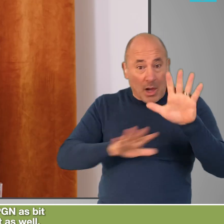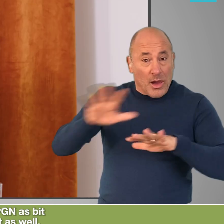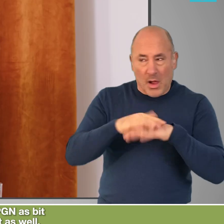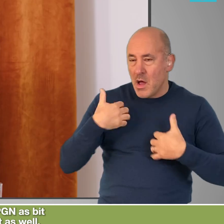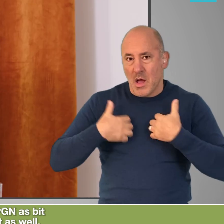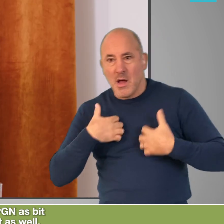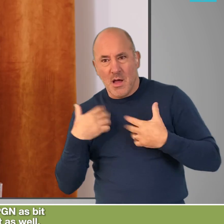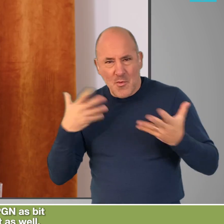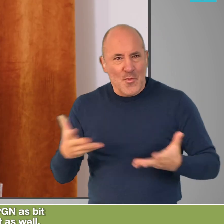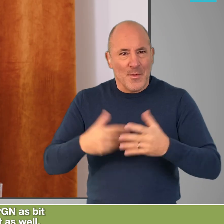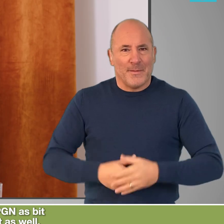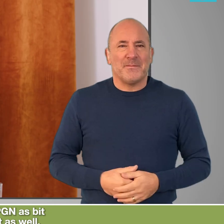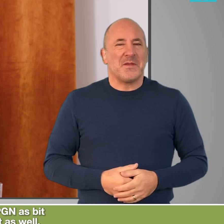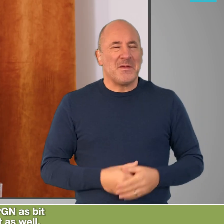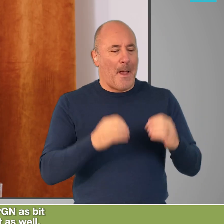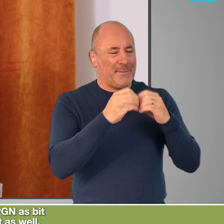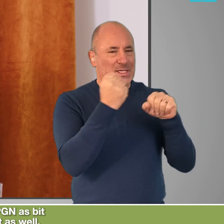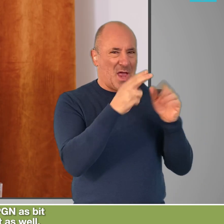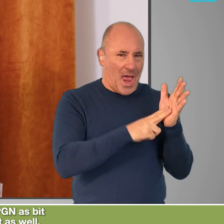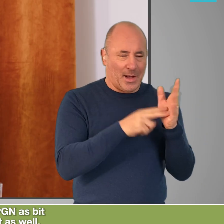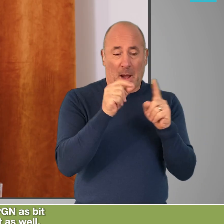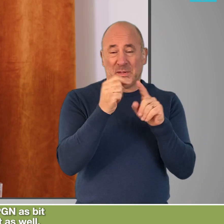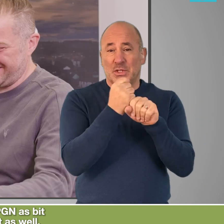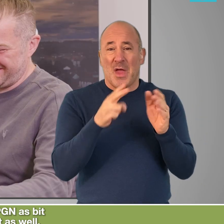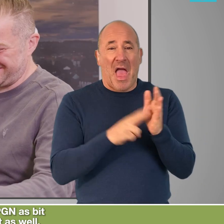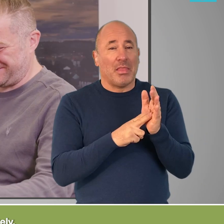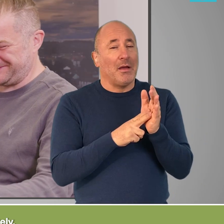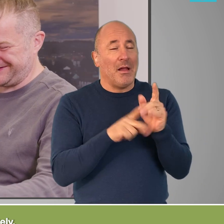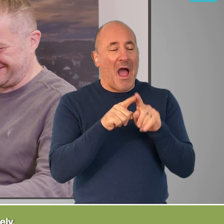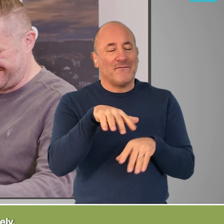We see BGN and PGN as bit of a family project as well. Yeah, definitely.